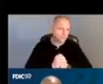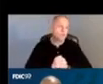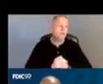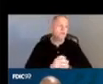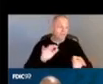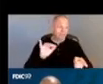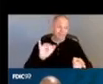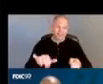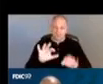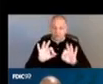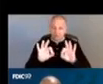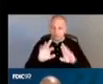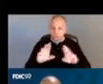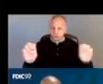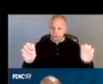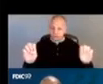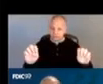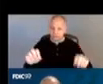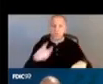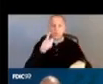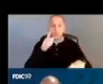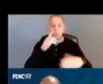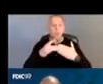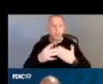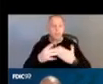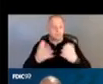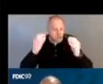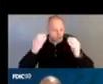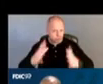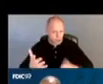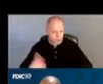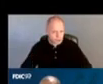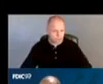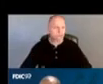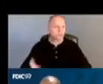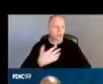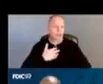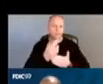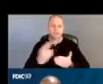charge. It is instructor lead. There's a resource guide available in bulk. You can order the